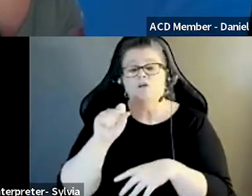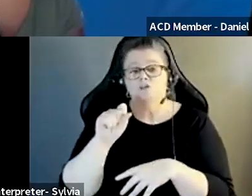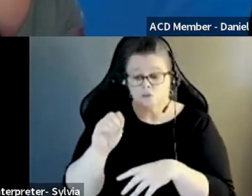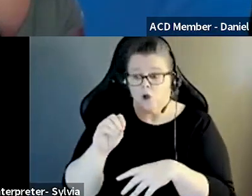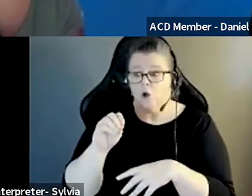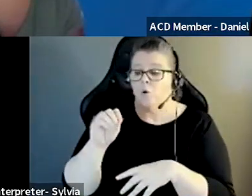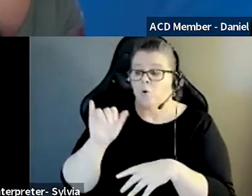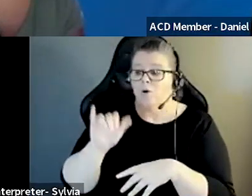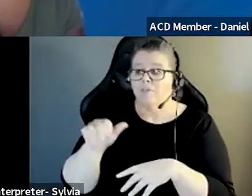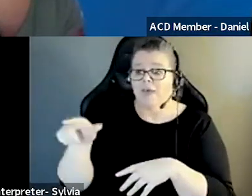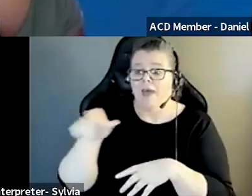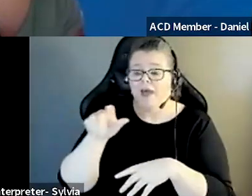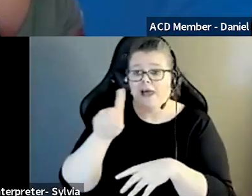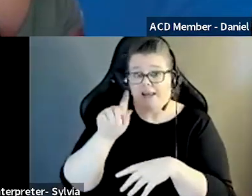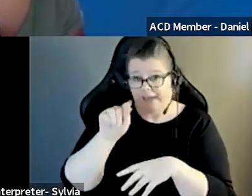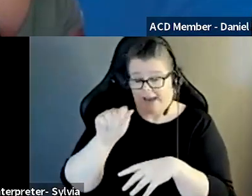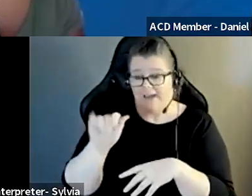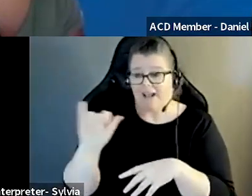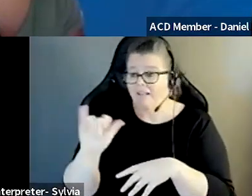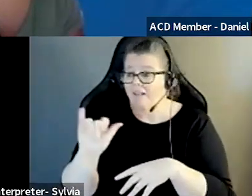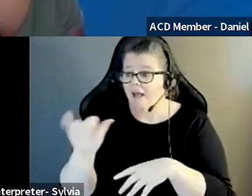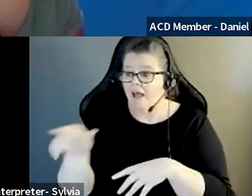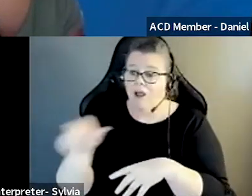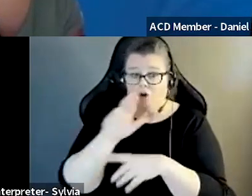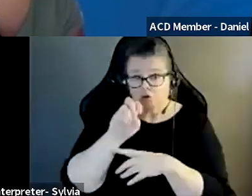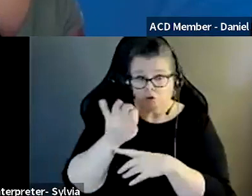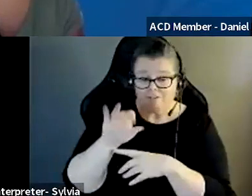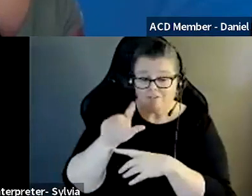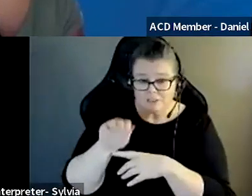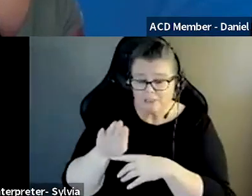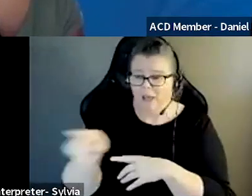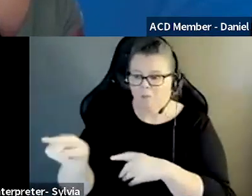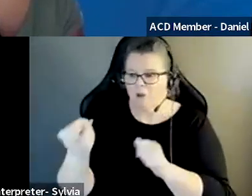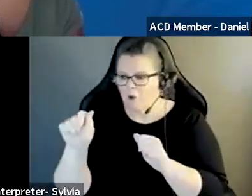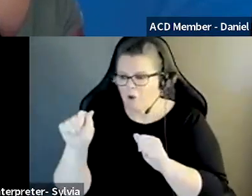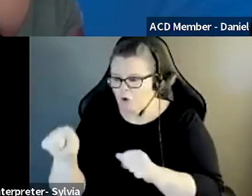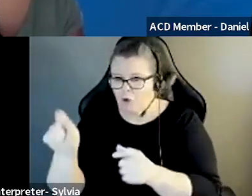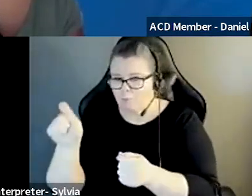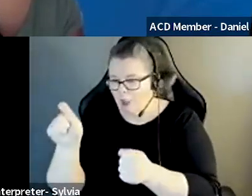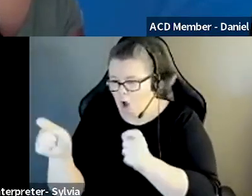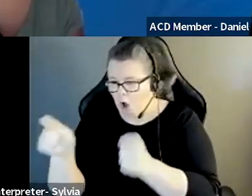like the reference laboratory, could be augmented through other means to provide some of that data